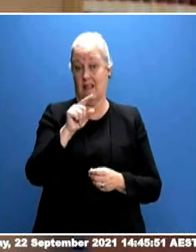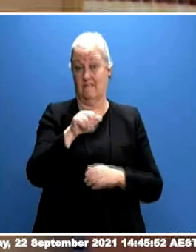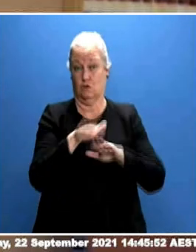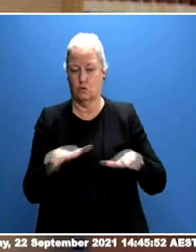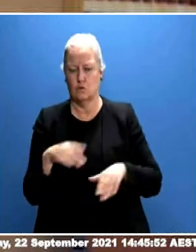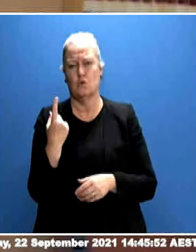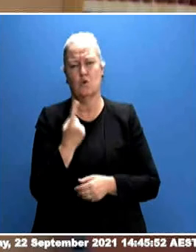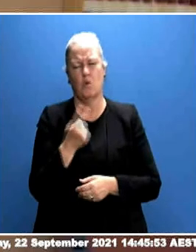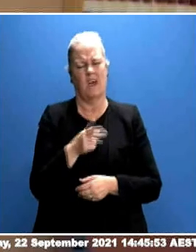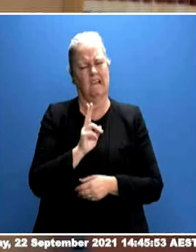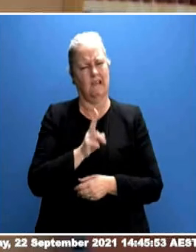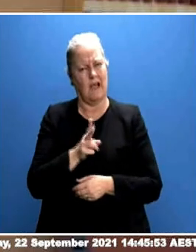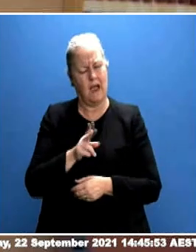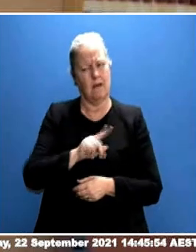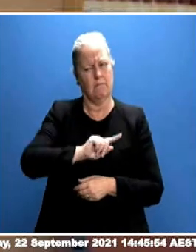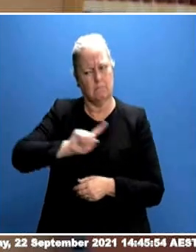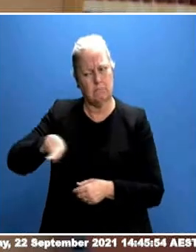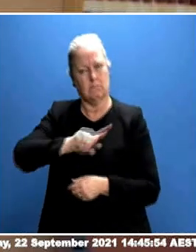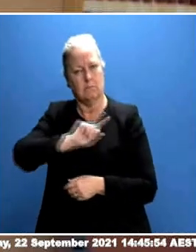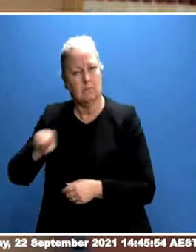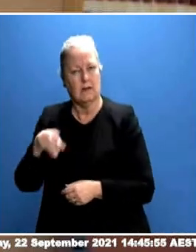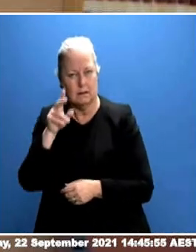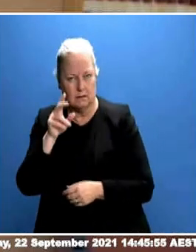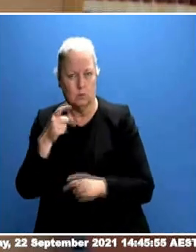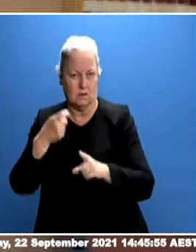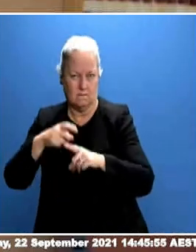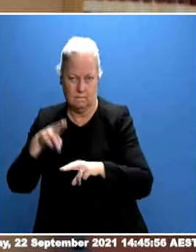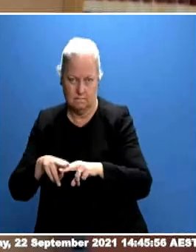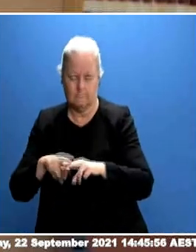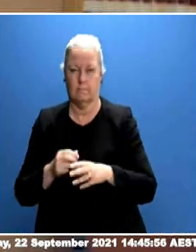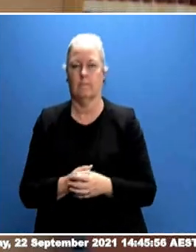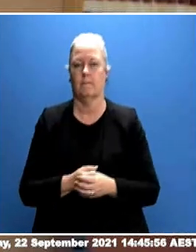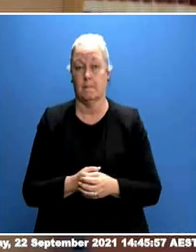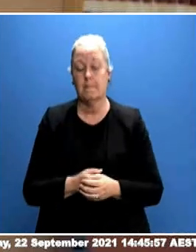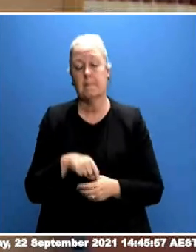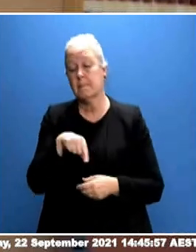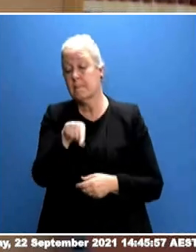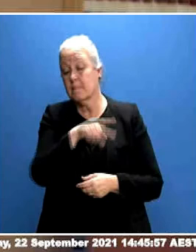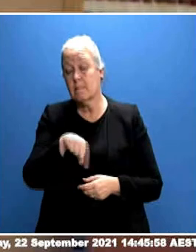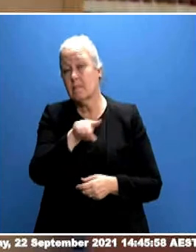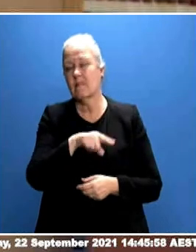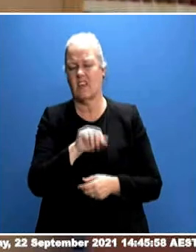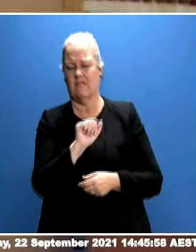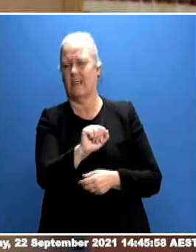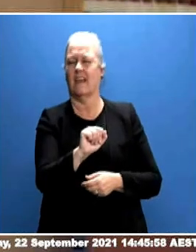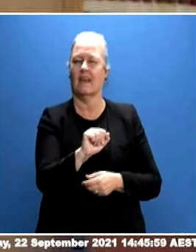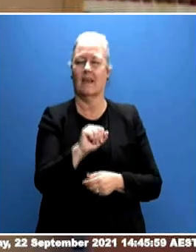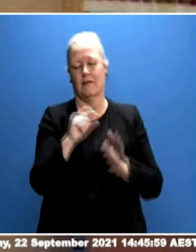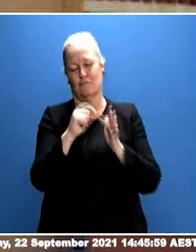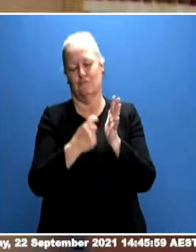returned children, and the profile of those children tended to be a greater